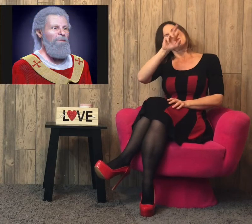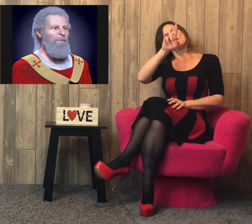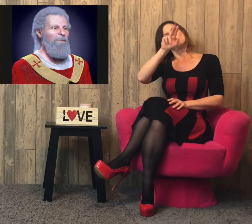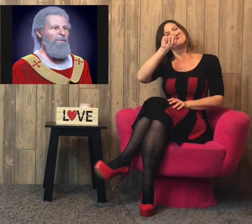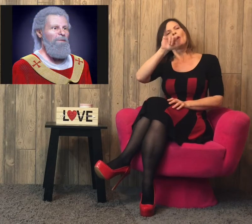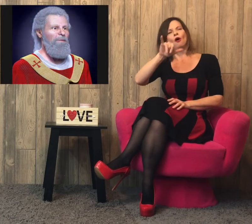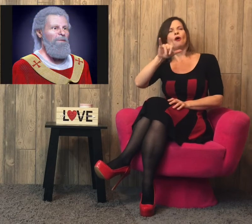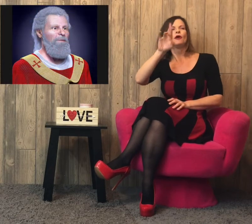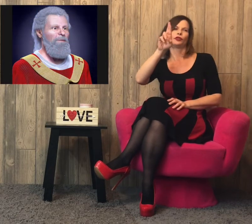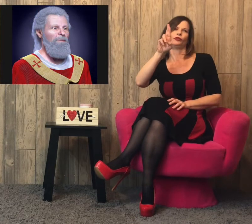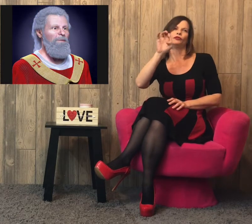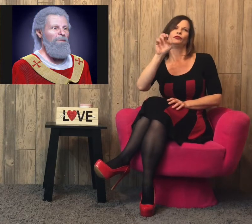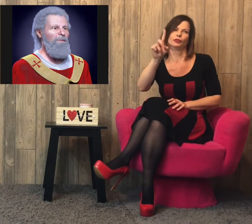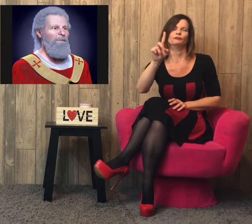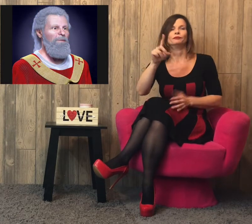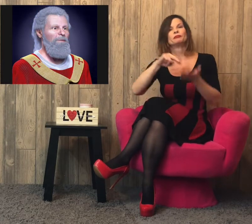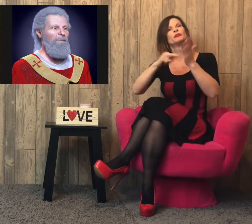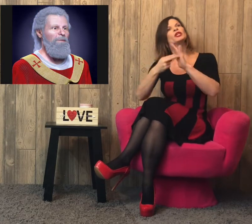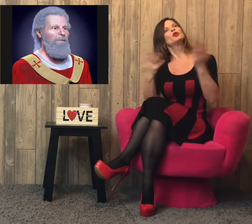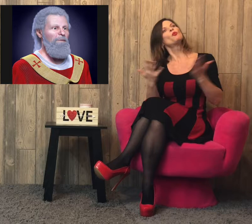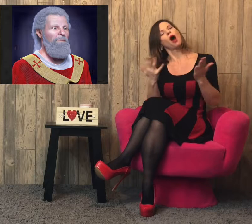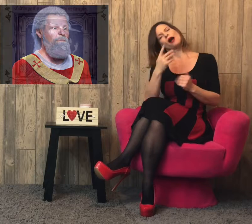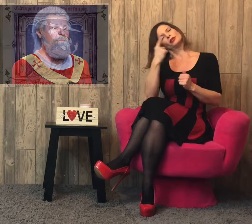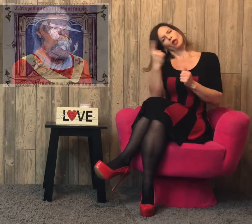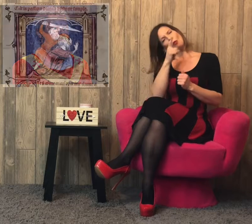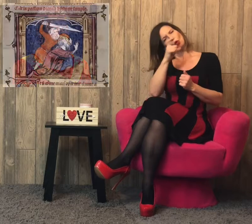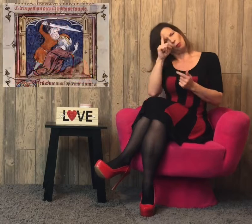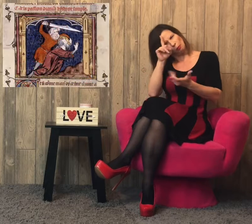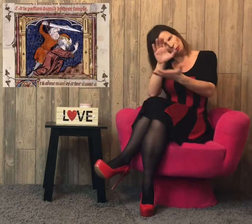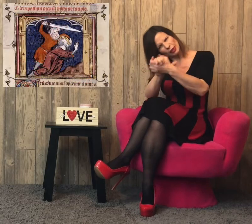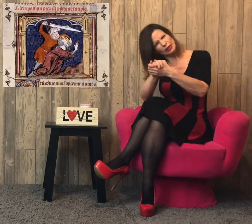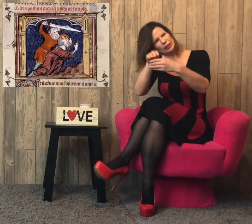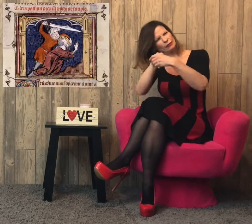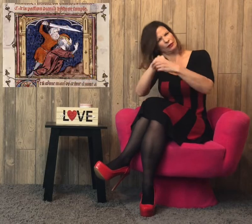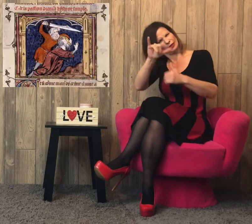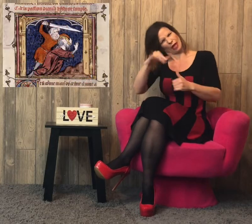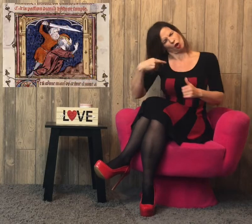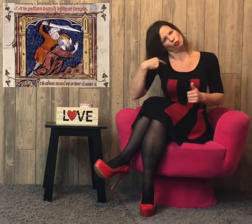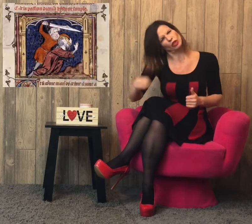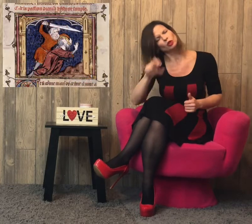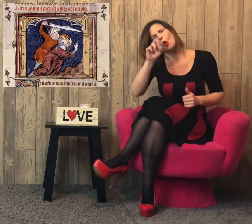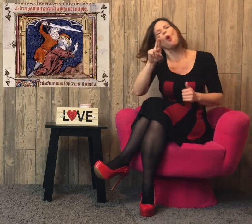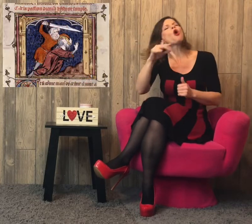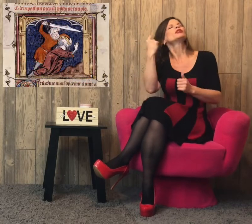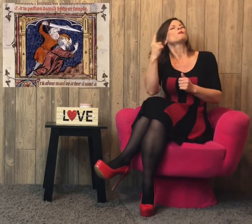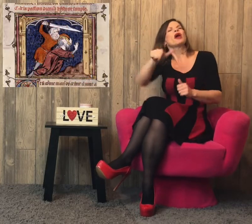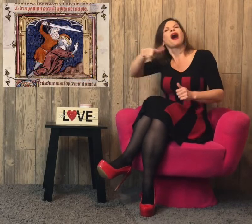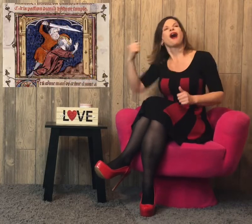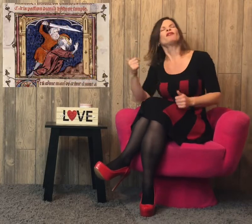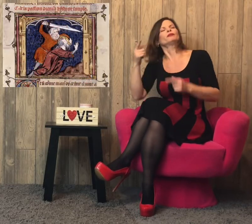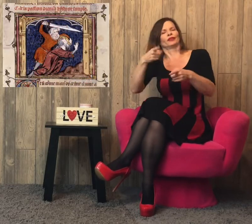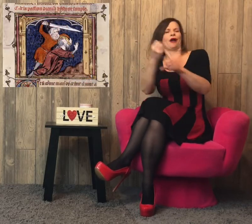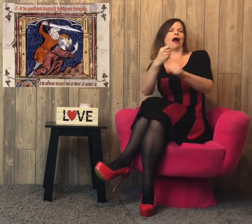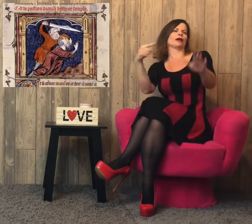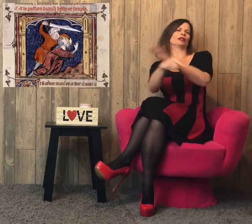They were all martyred, which means someone who strongly believes in a religion or idea and got killed for their belief.